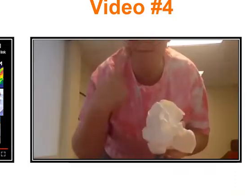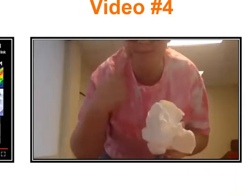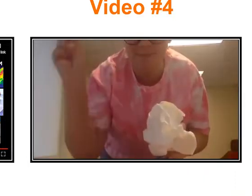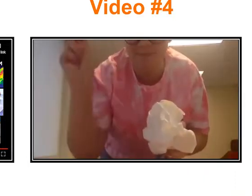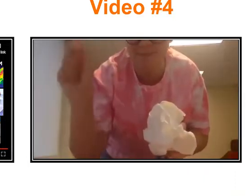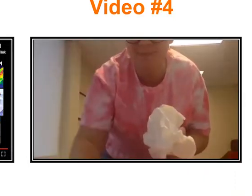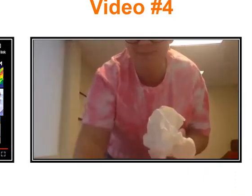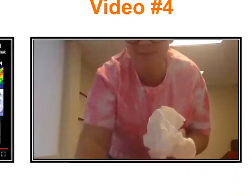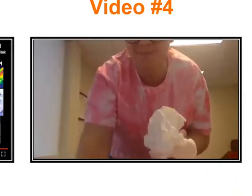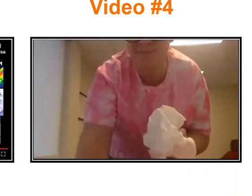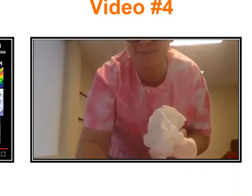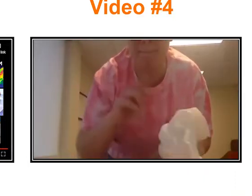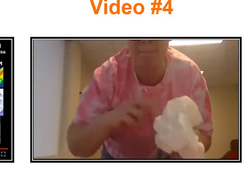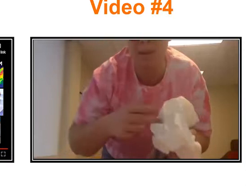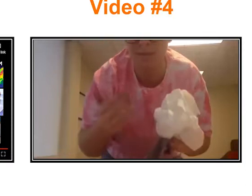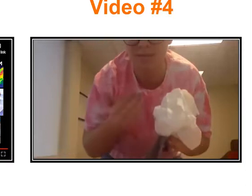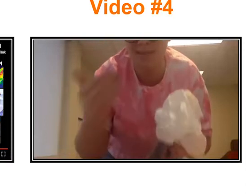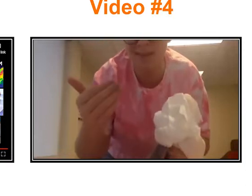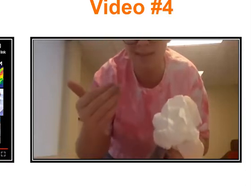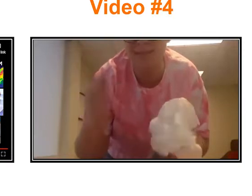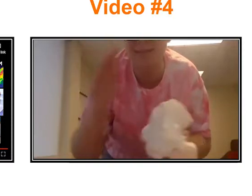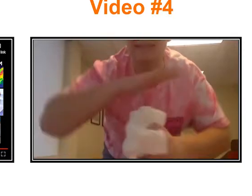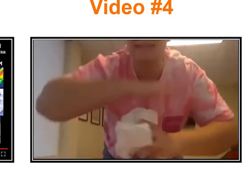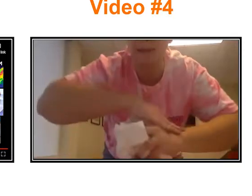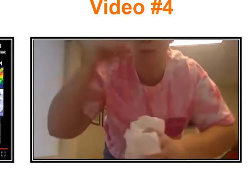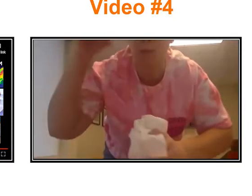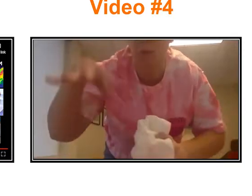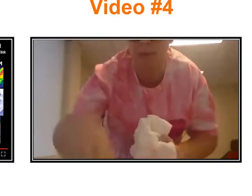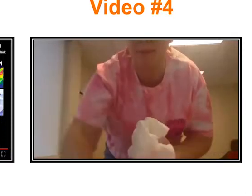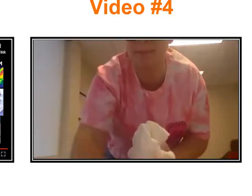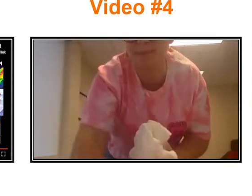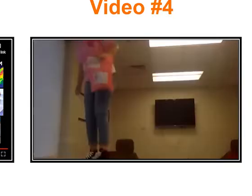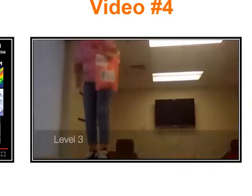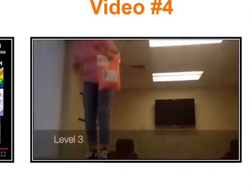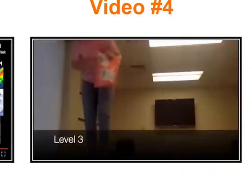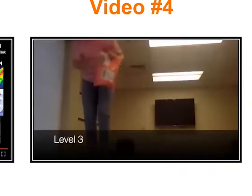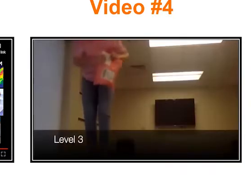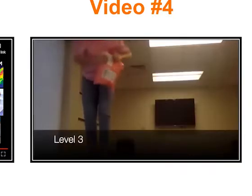This is my second attempt, and they both worked. Oh, excuse me. I did two attempts on the chair.